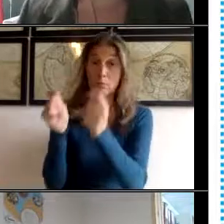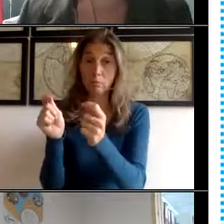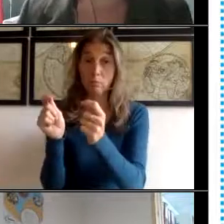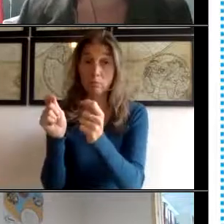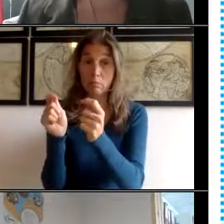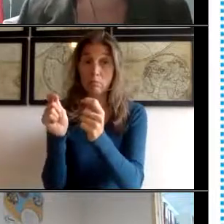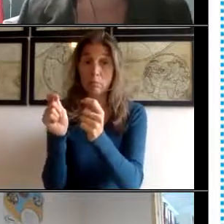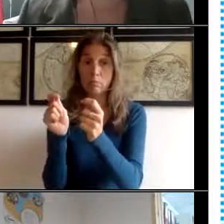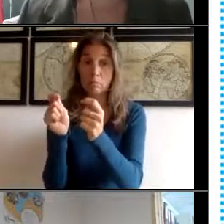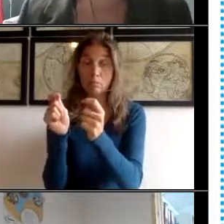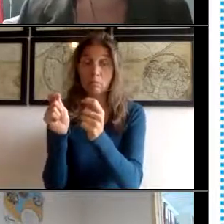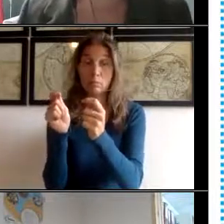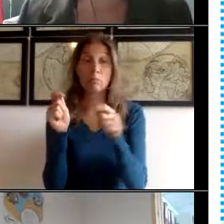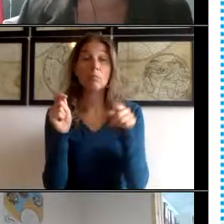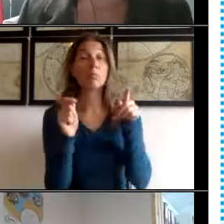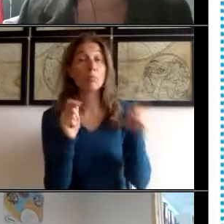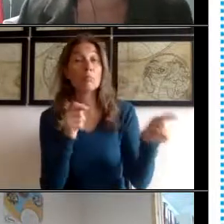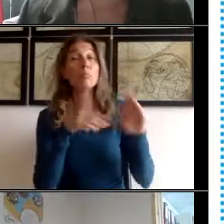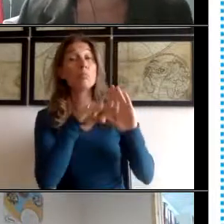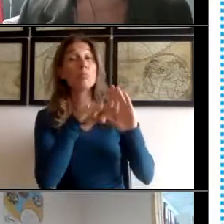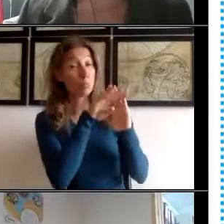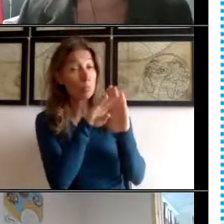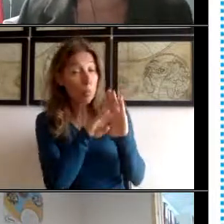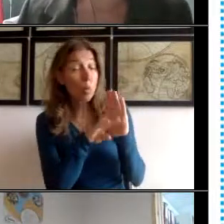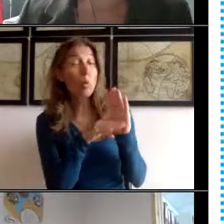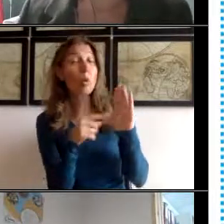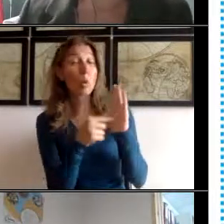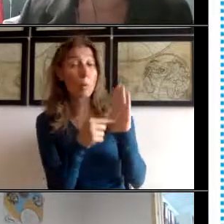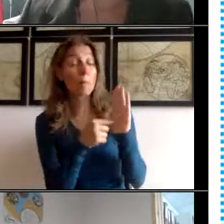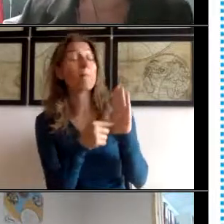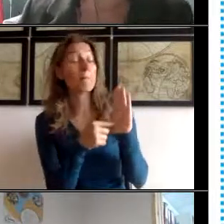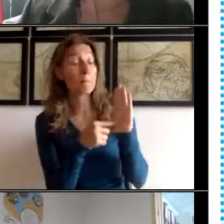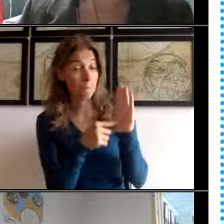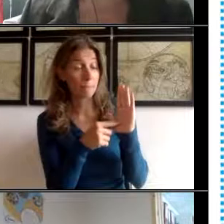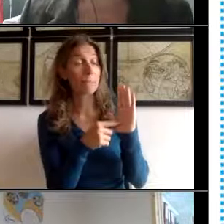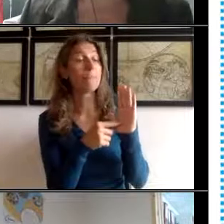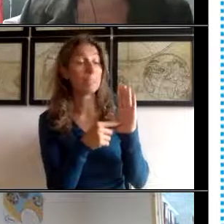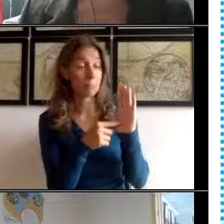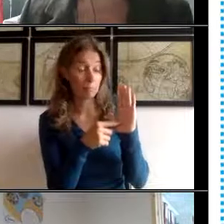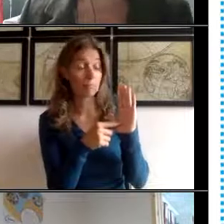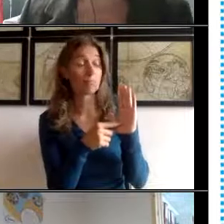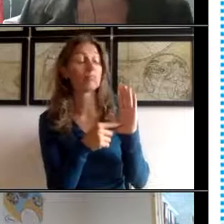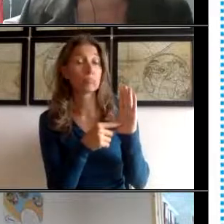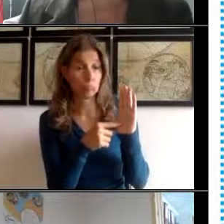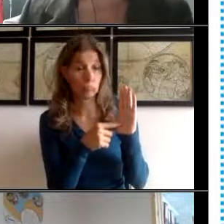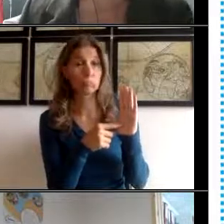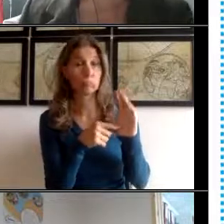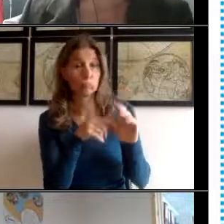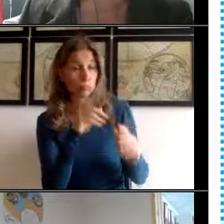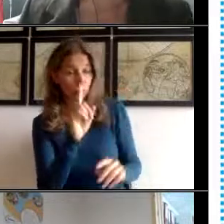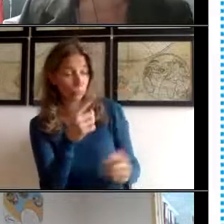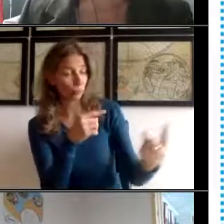the programme takes time to understand from the volunteer what they need